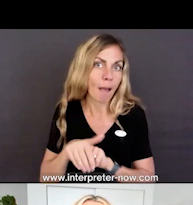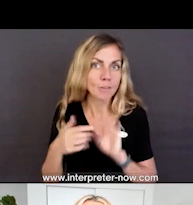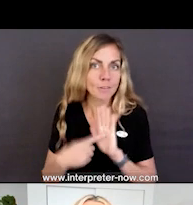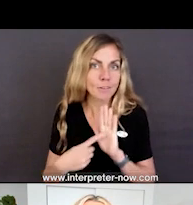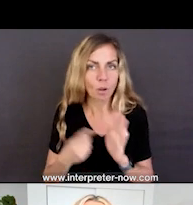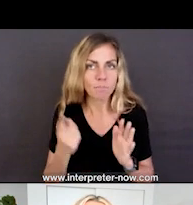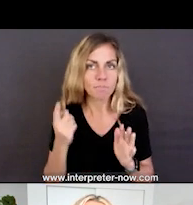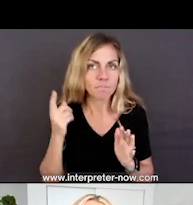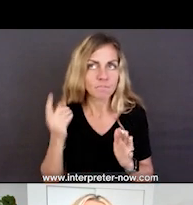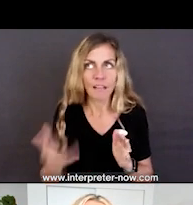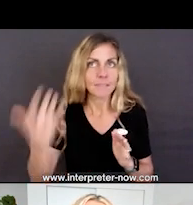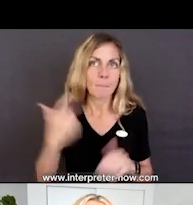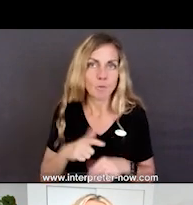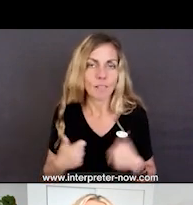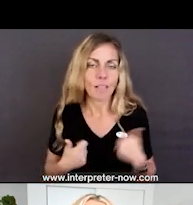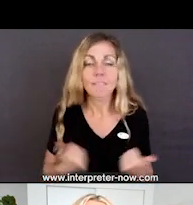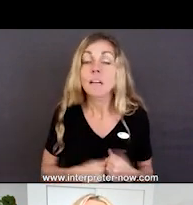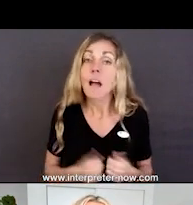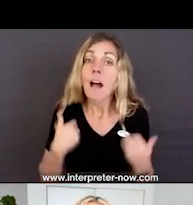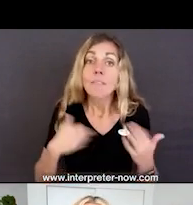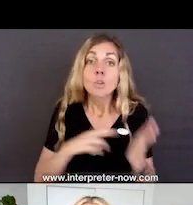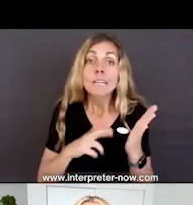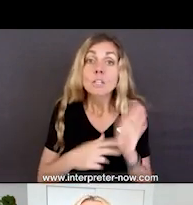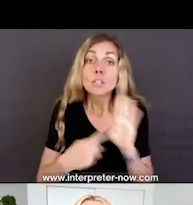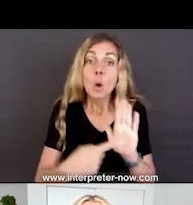point or another in your lives.